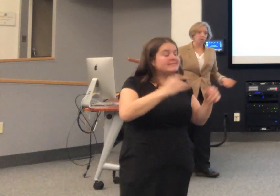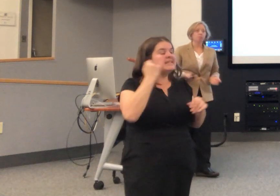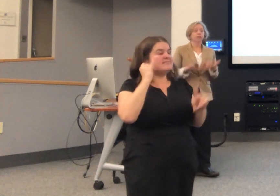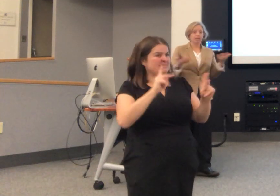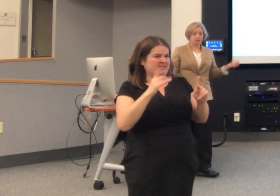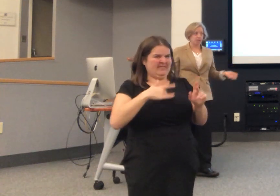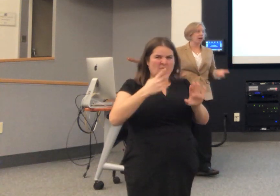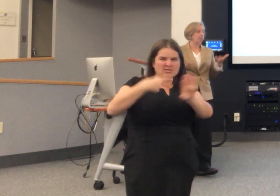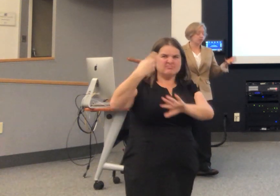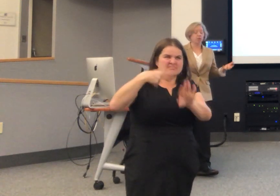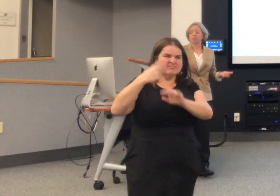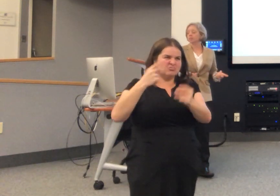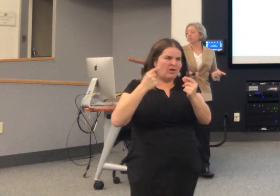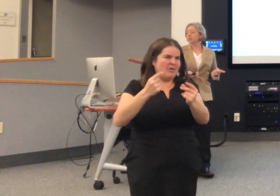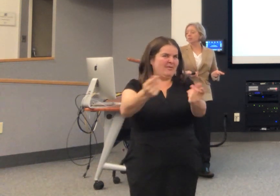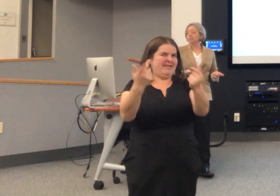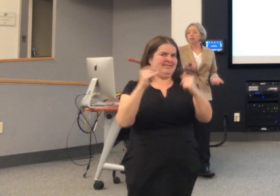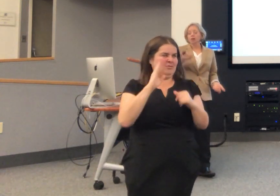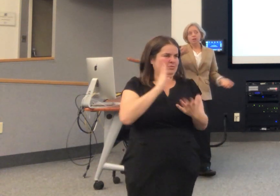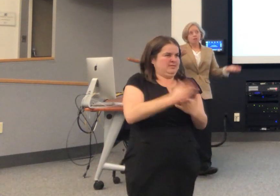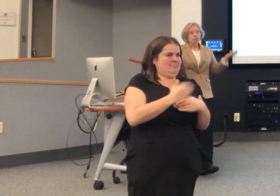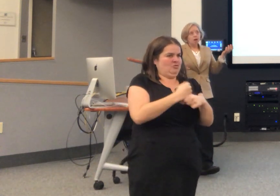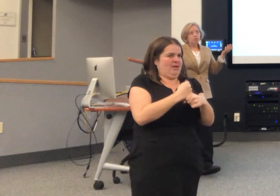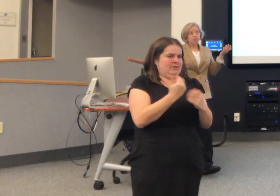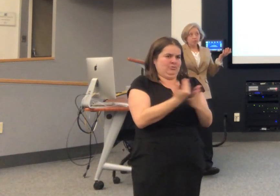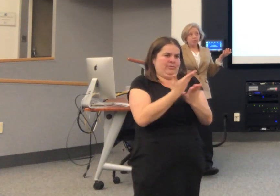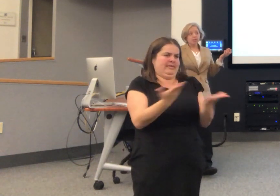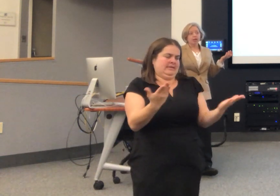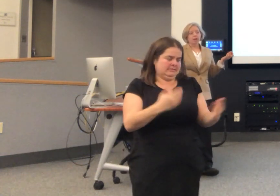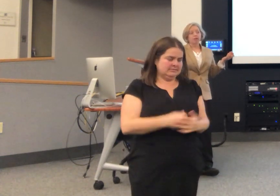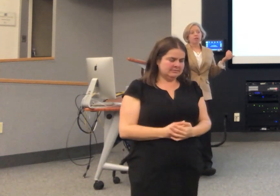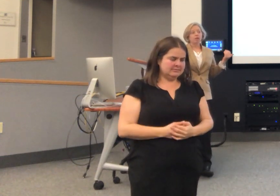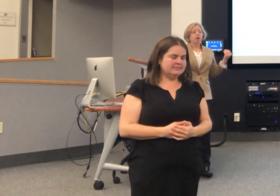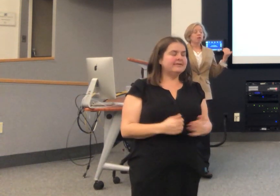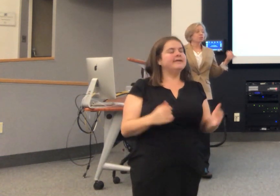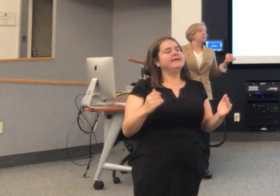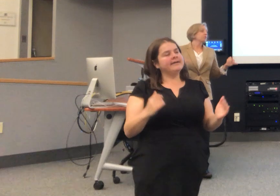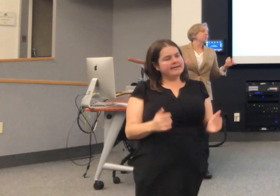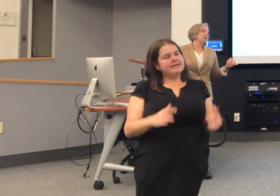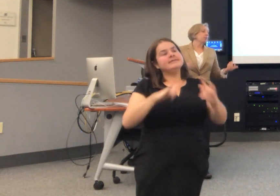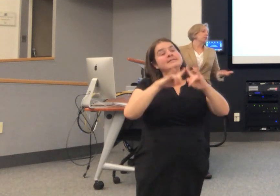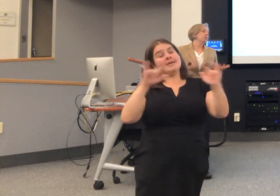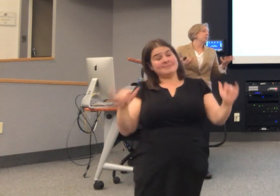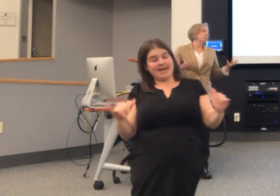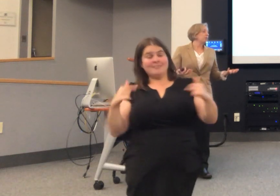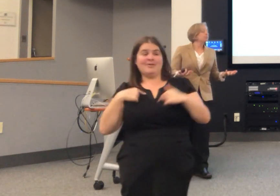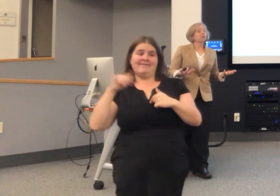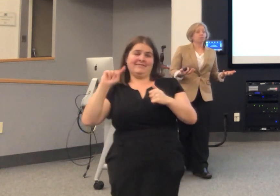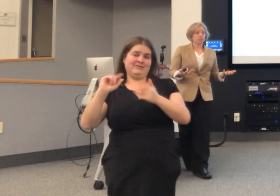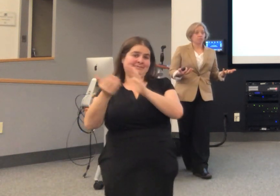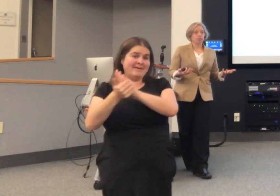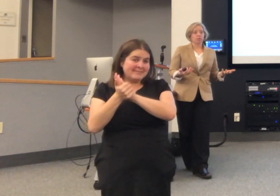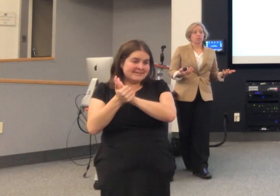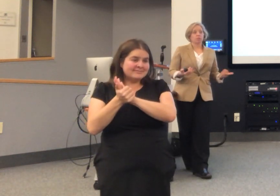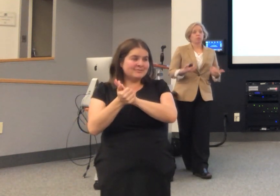and plays, and apps, and all these things. On the flip side, under the First Amendment, we wanna protect free speech.